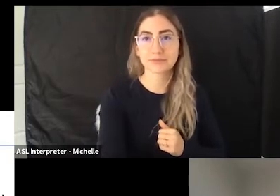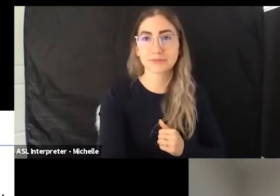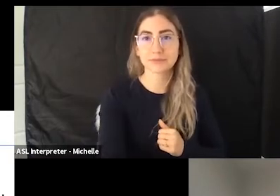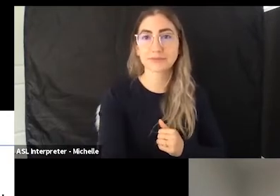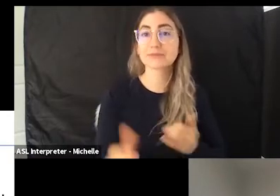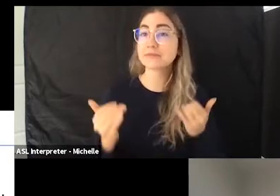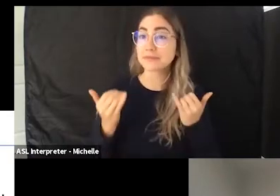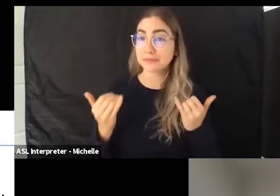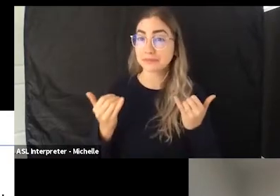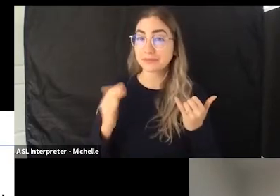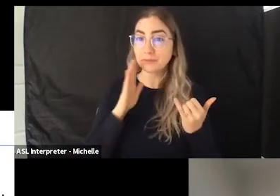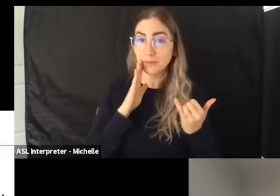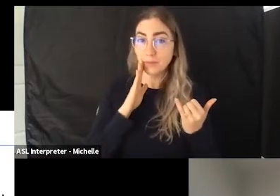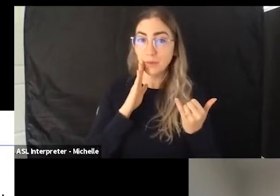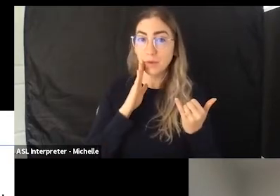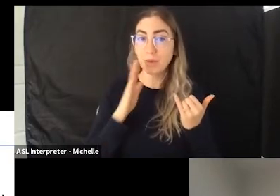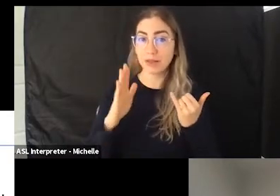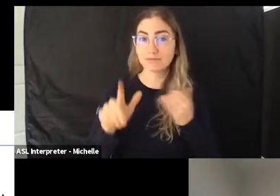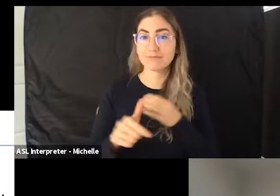LORIENNE.